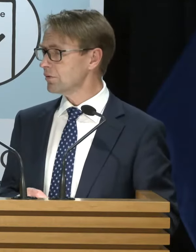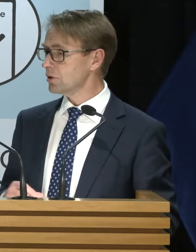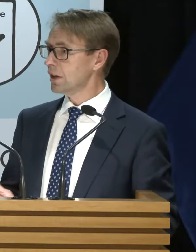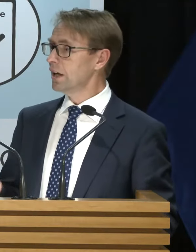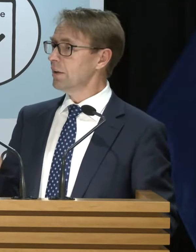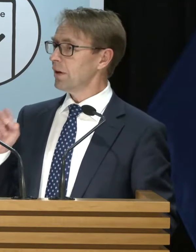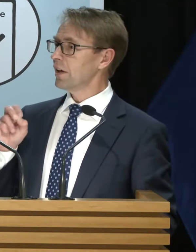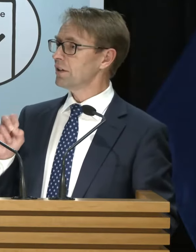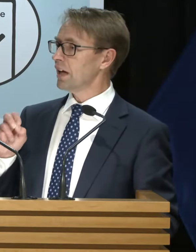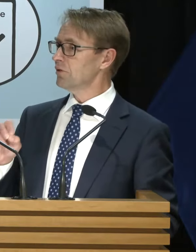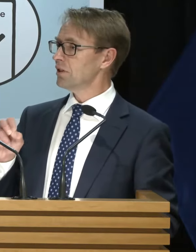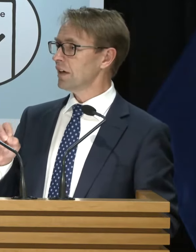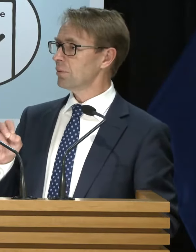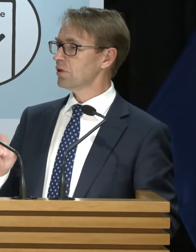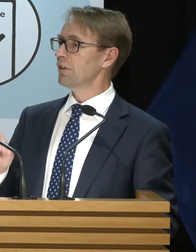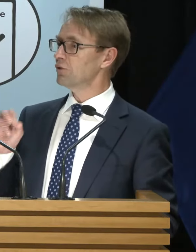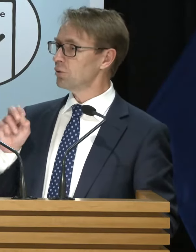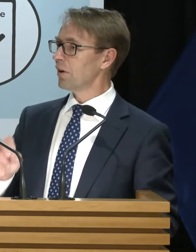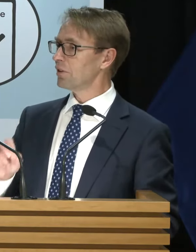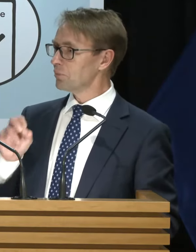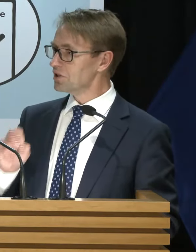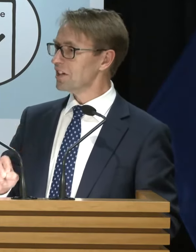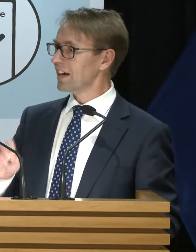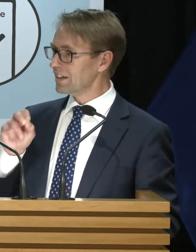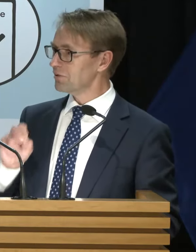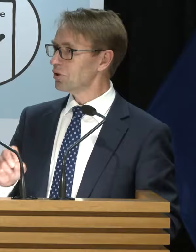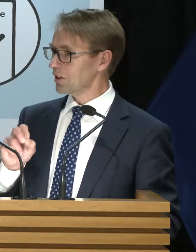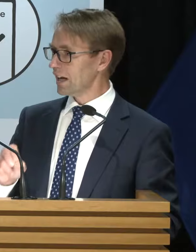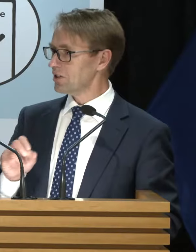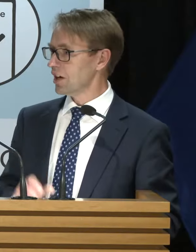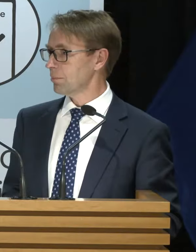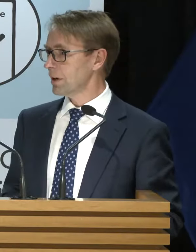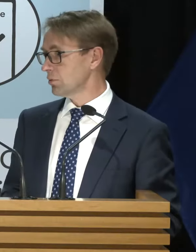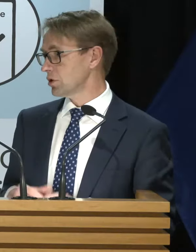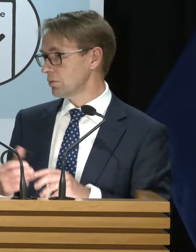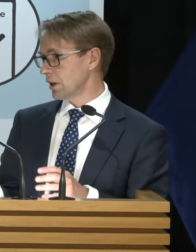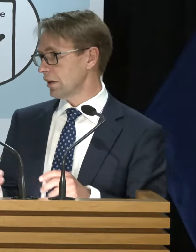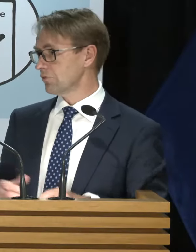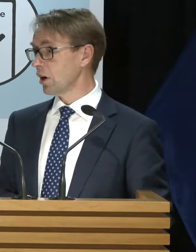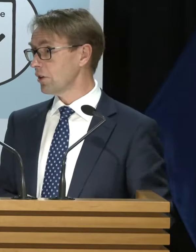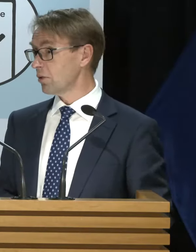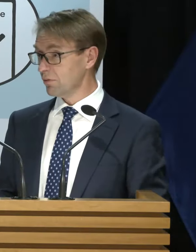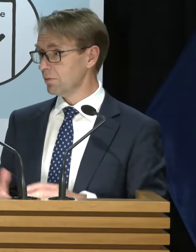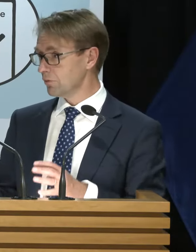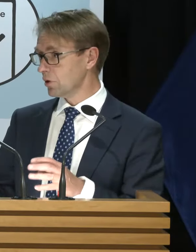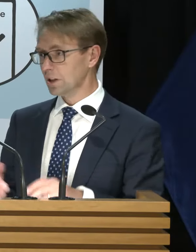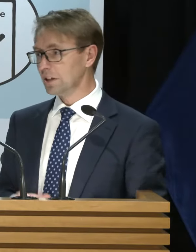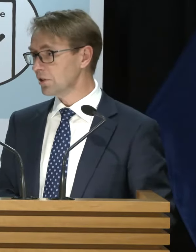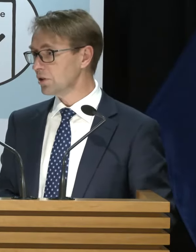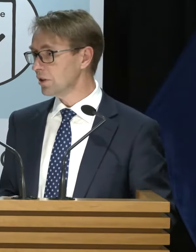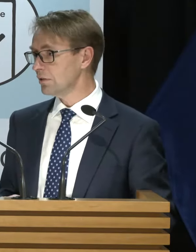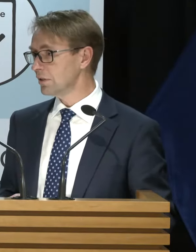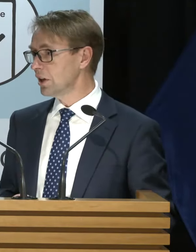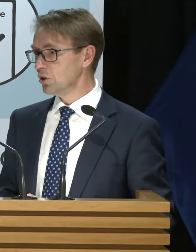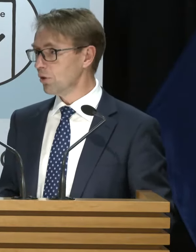seeing in Europe. Pfizer's advice last week was that you could bring that anti-